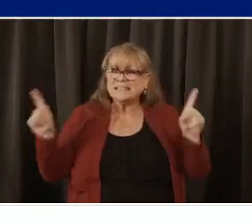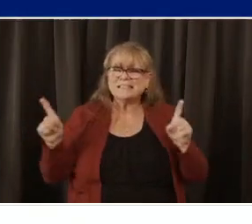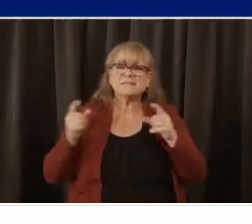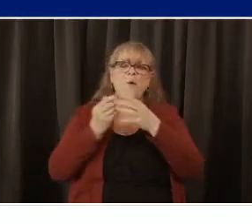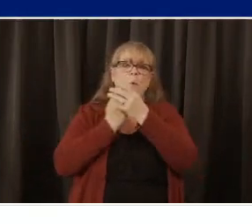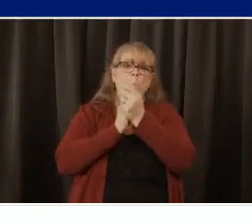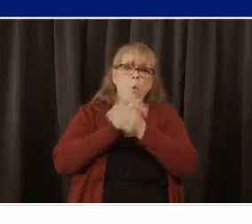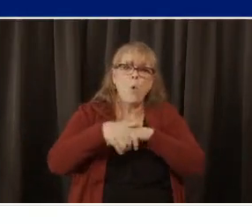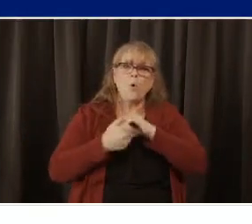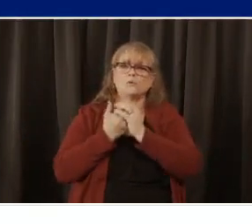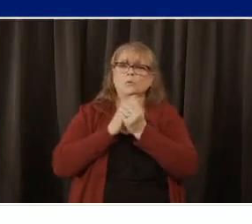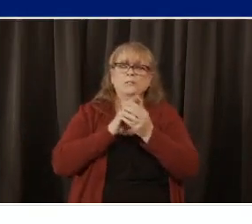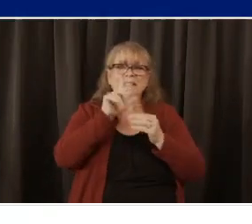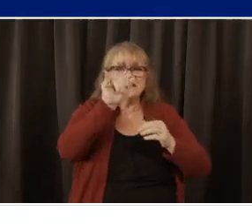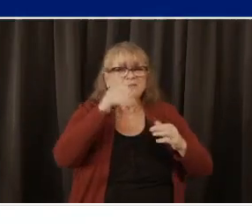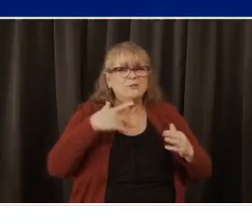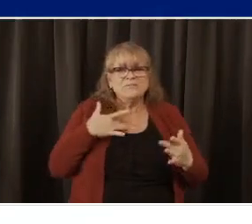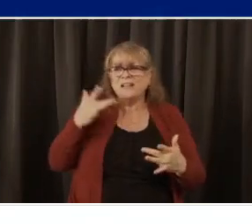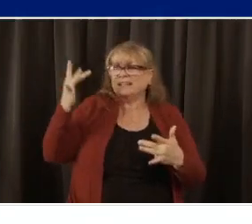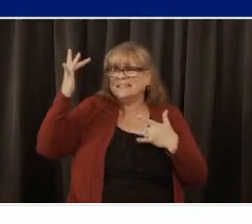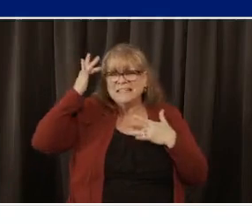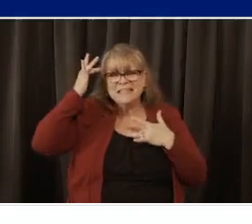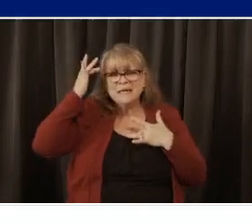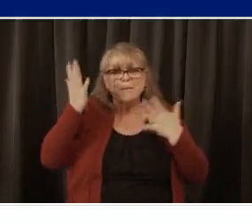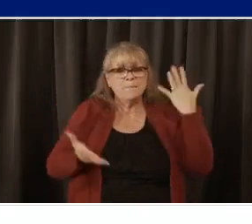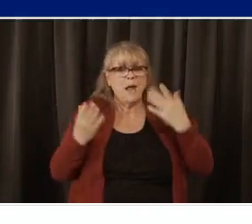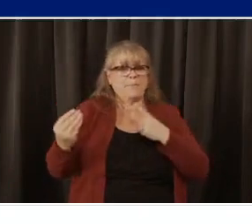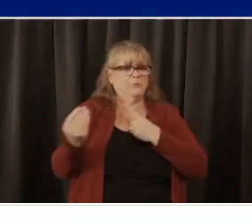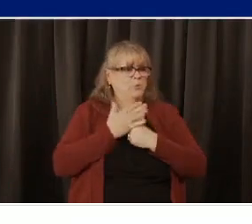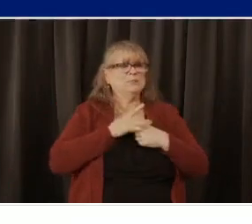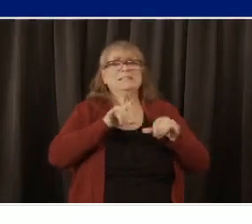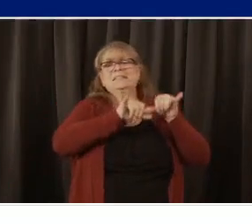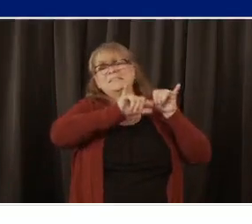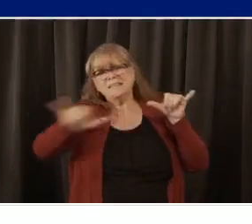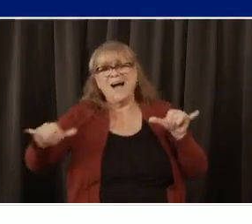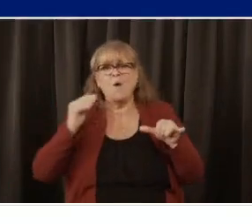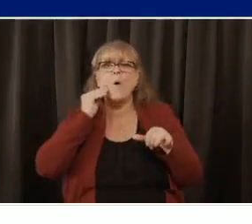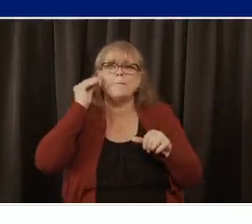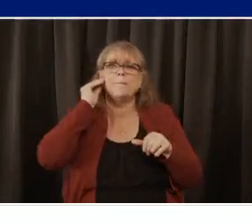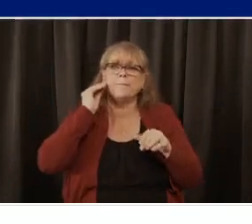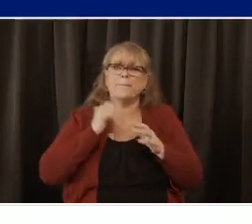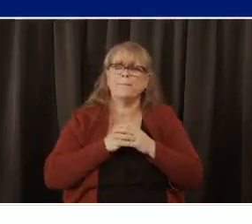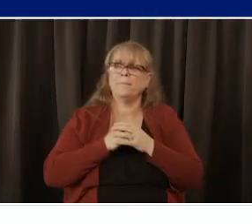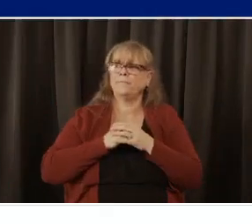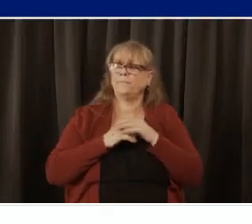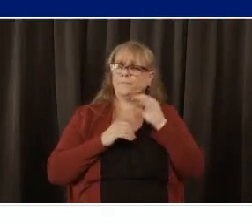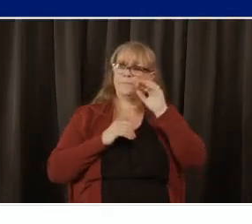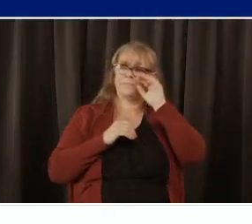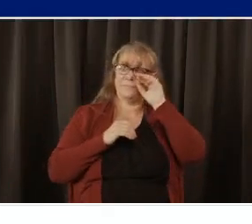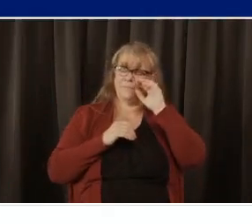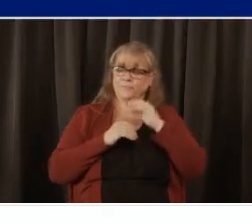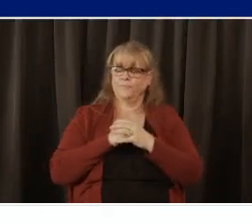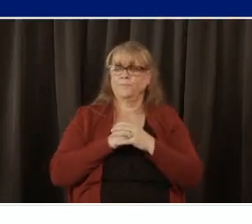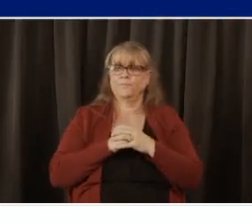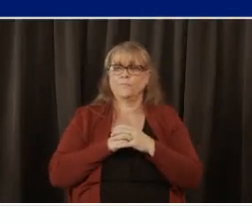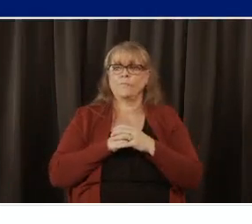our hospitalization rate is lower than it would be without high vaccination rates in our older population that's most vulnerable to severe illness and hospitalization,